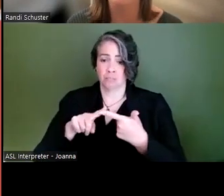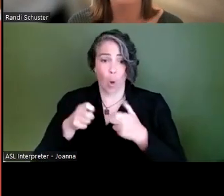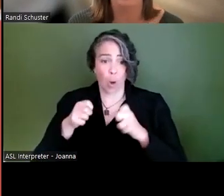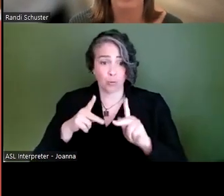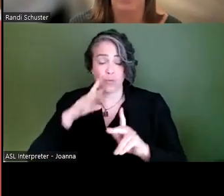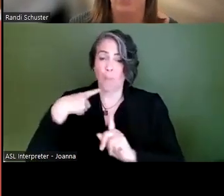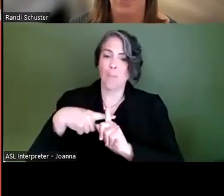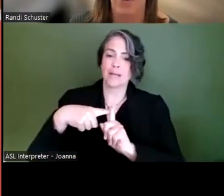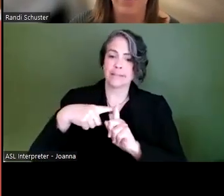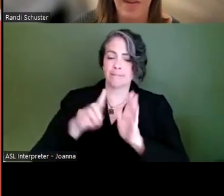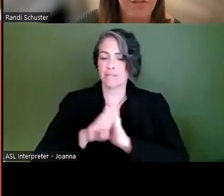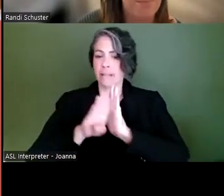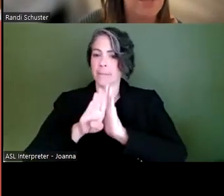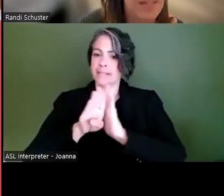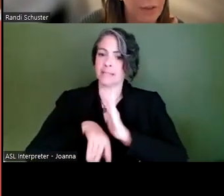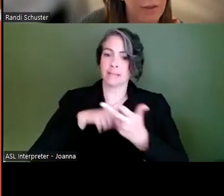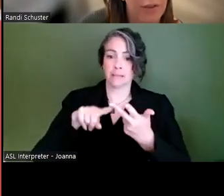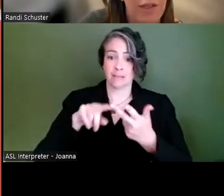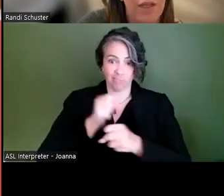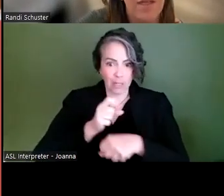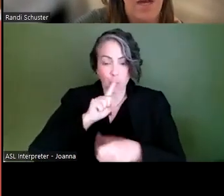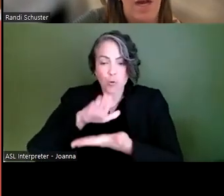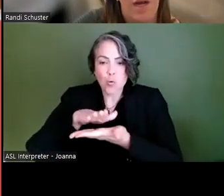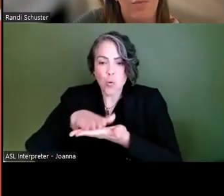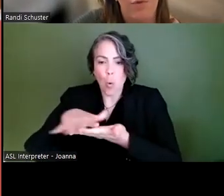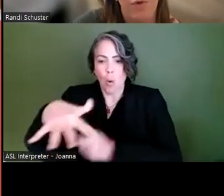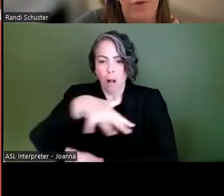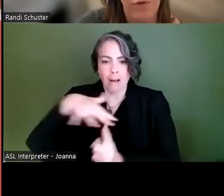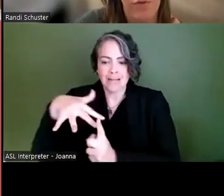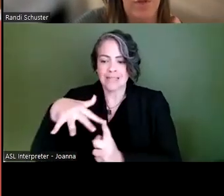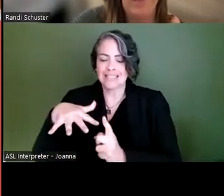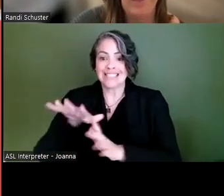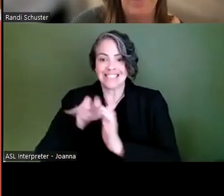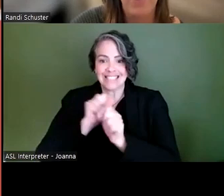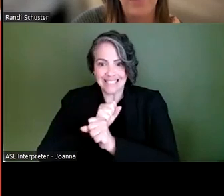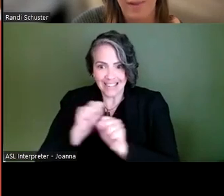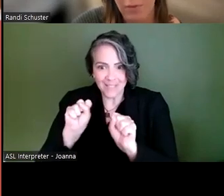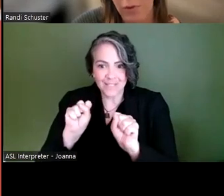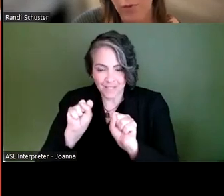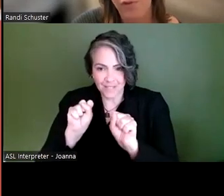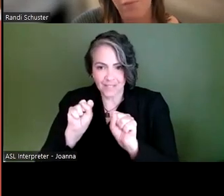ensuring that schools are safe, particularly for those most susceptible to experience